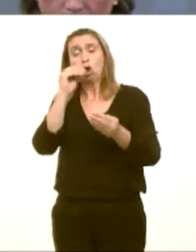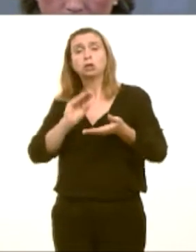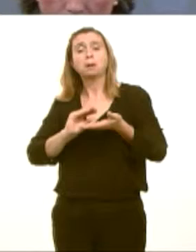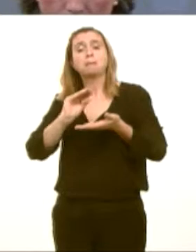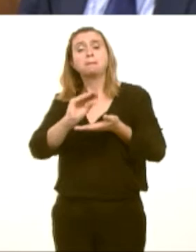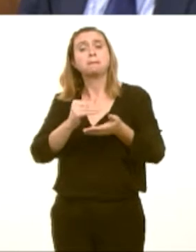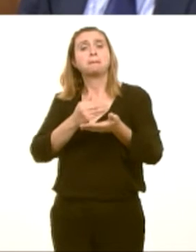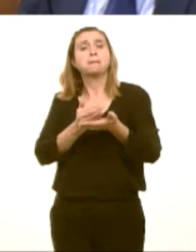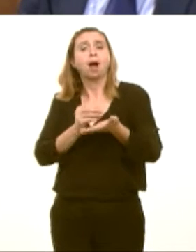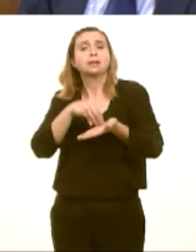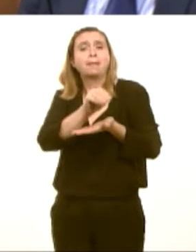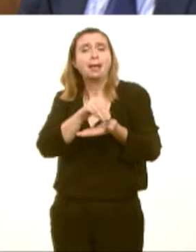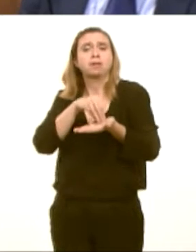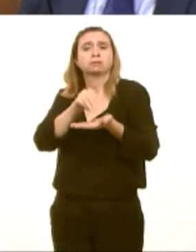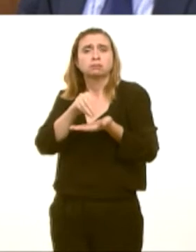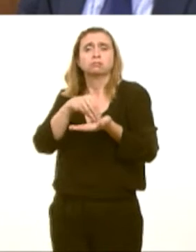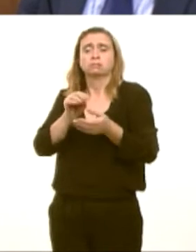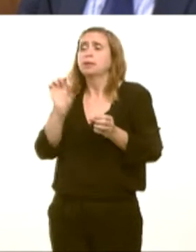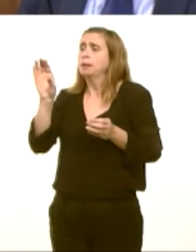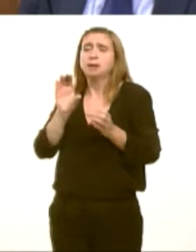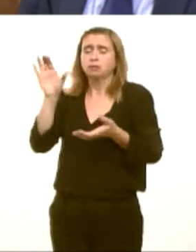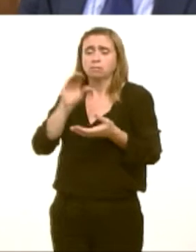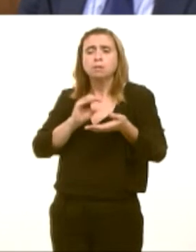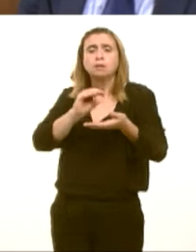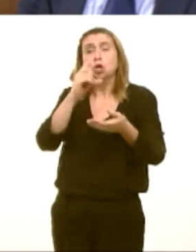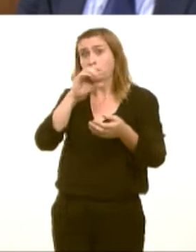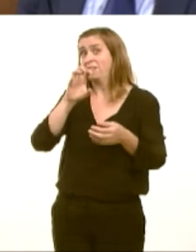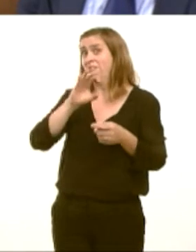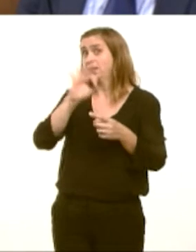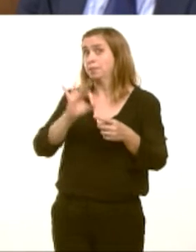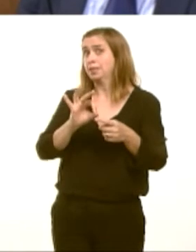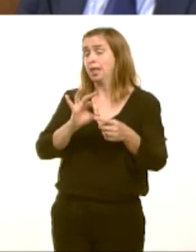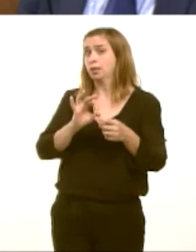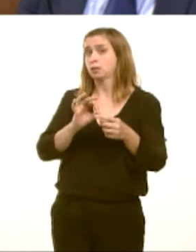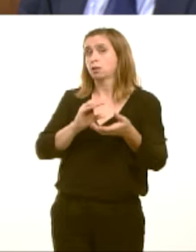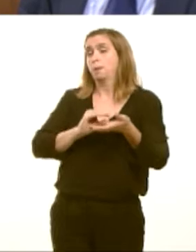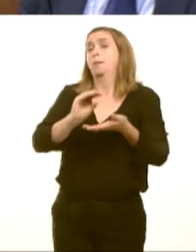In a written response to my colleague Paul Davies, there was an indication of a 50% part payment being made by the Welsh Government.